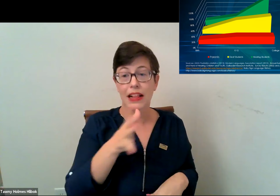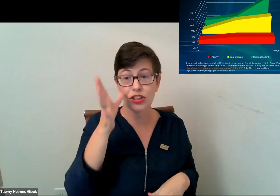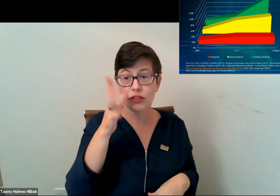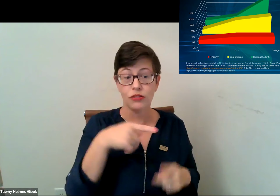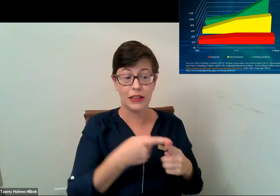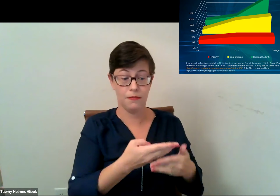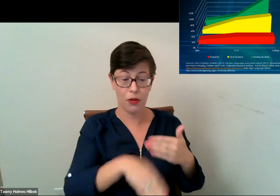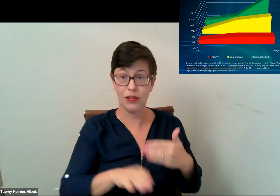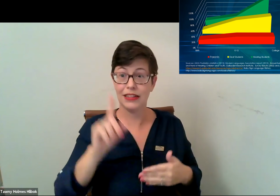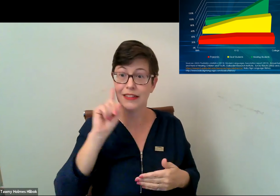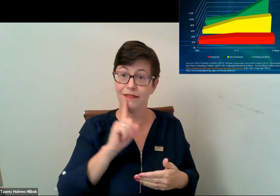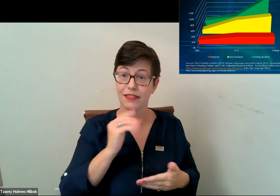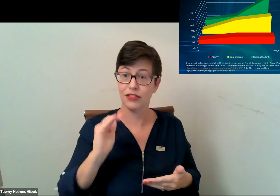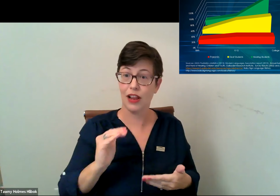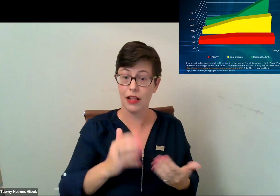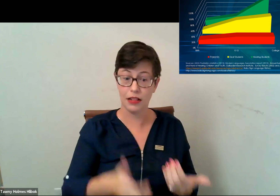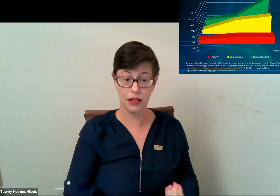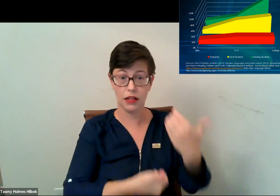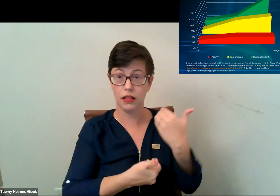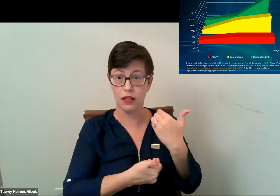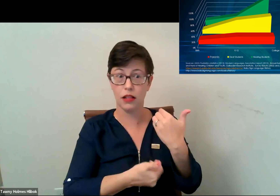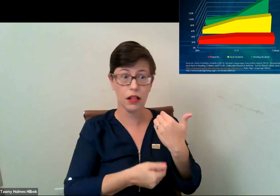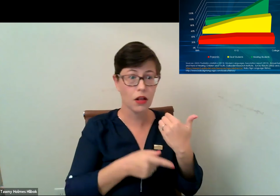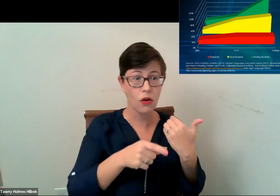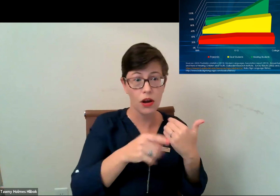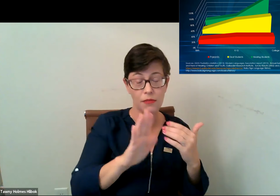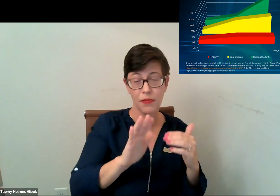asl use change over the years, so when a parent has a child that's born deaf.